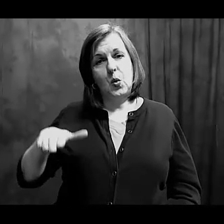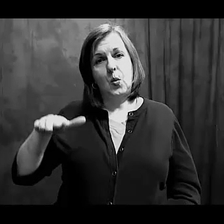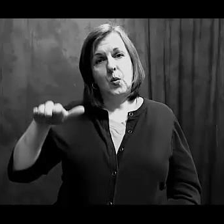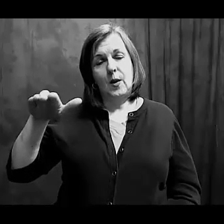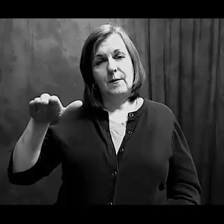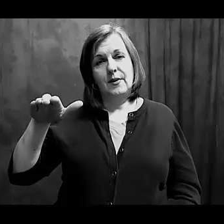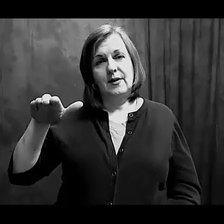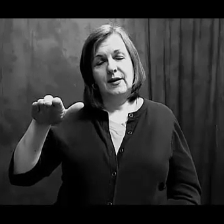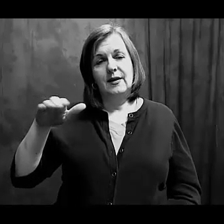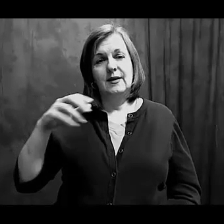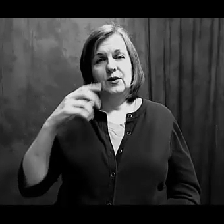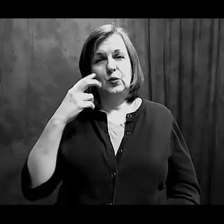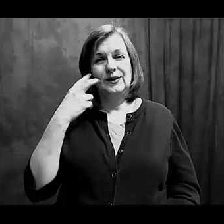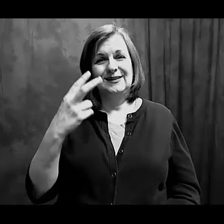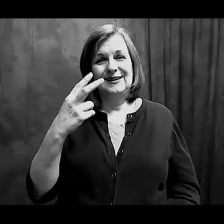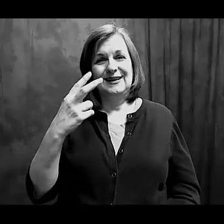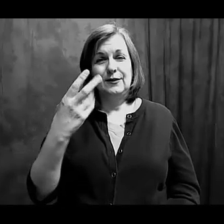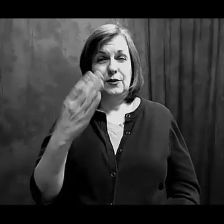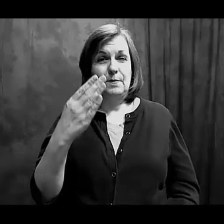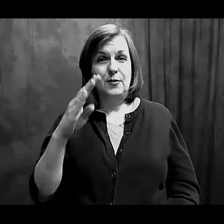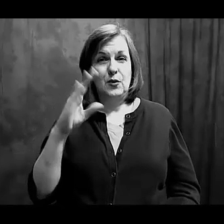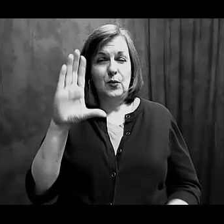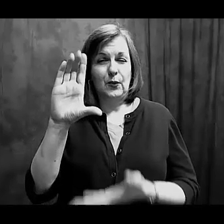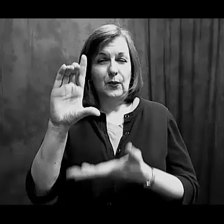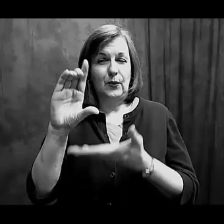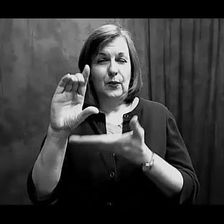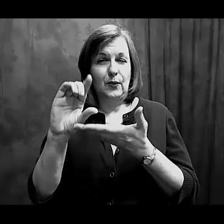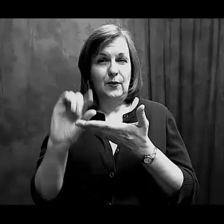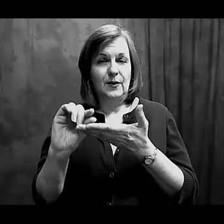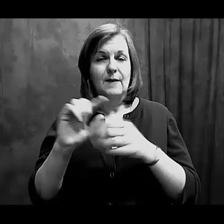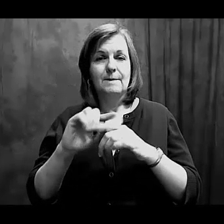when you're trying to learn to walk! That's not going to go very well!